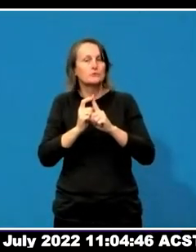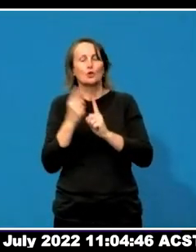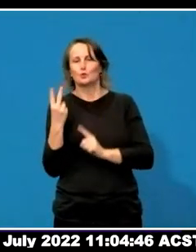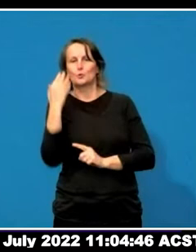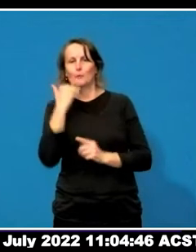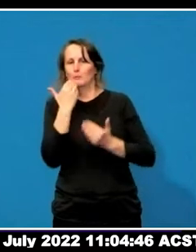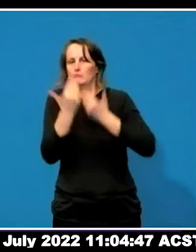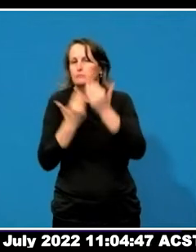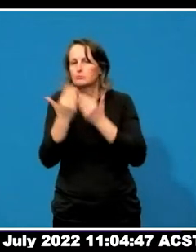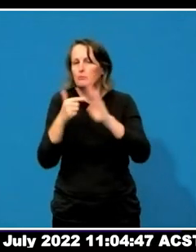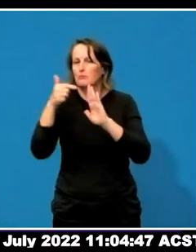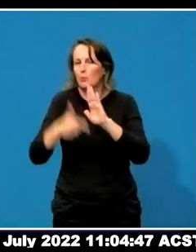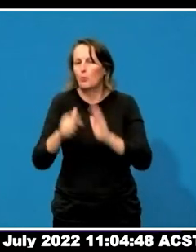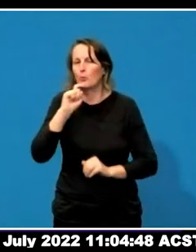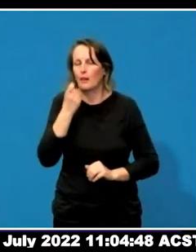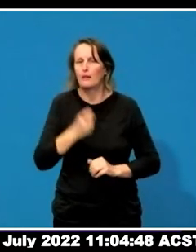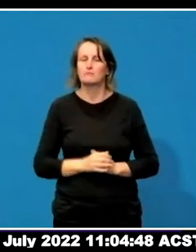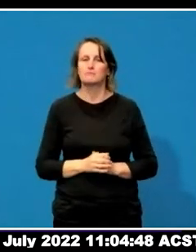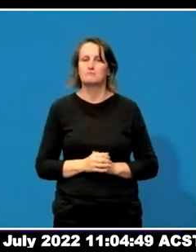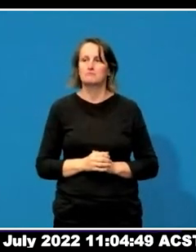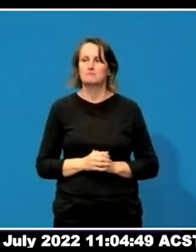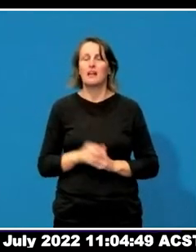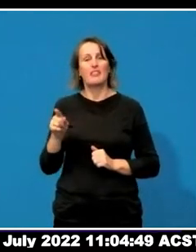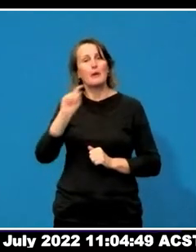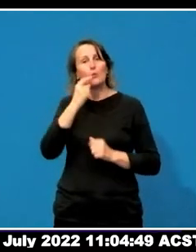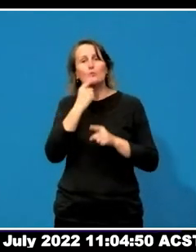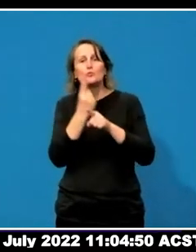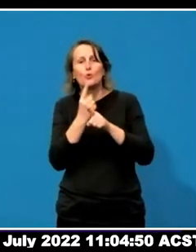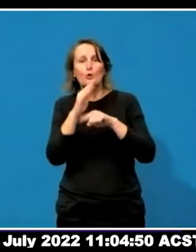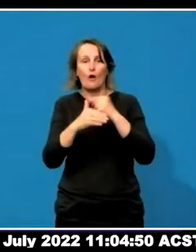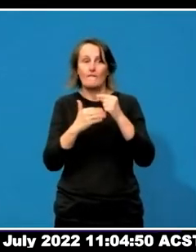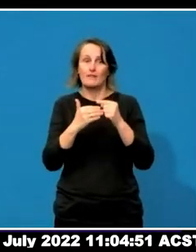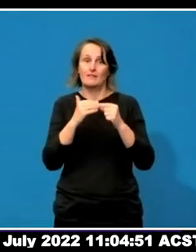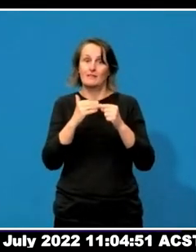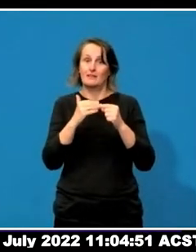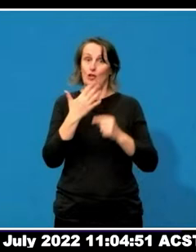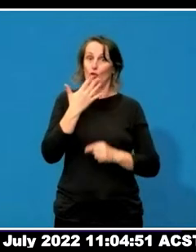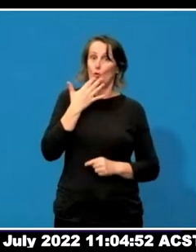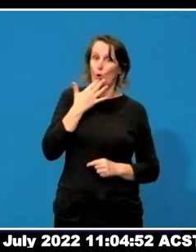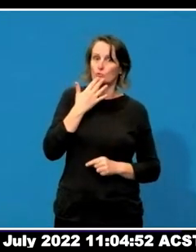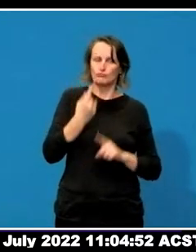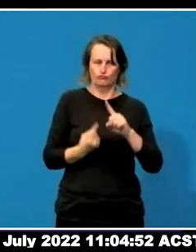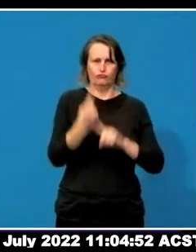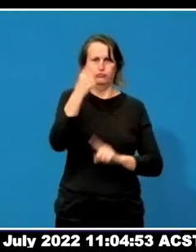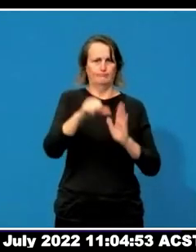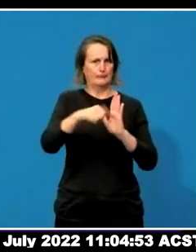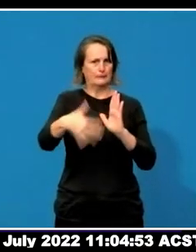And some of the reasons identified are the high cost involved, questions of housing and